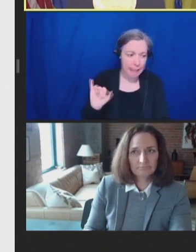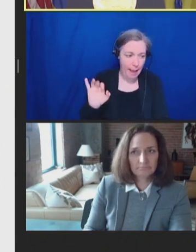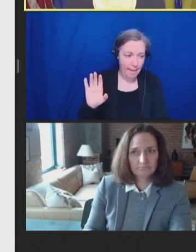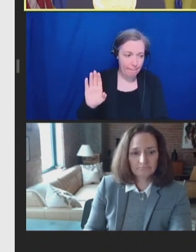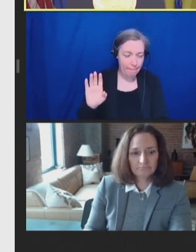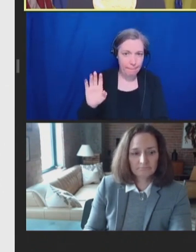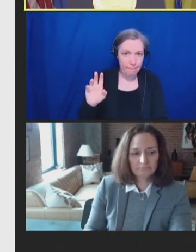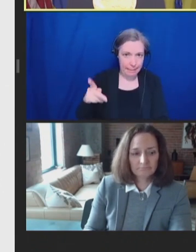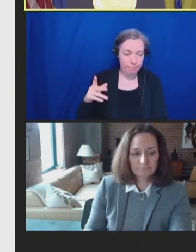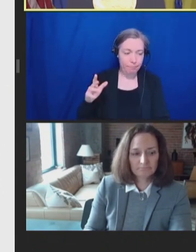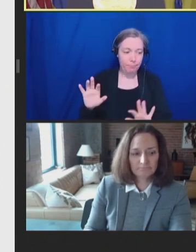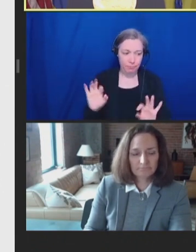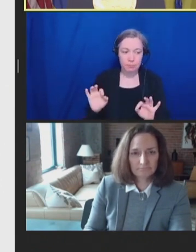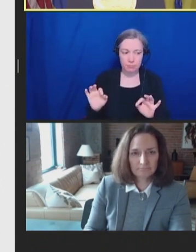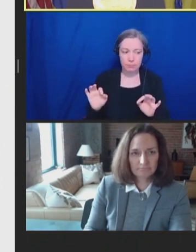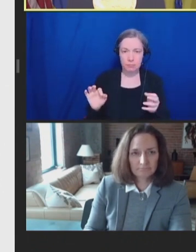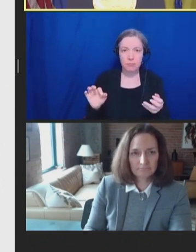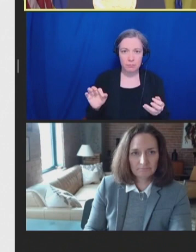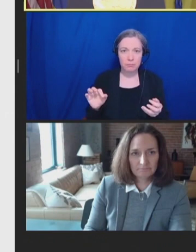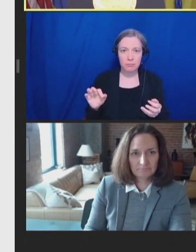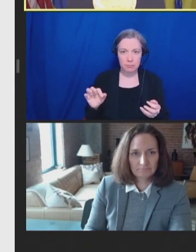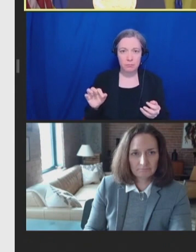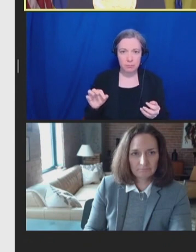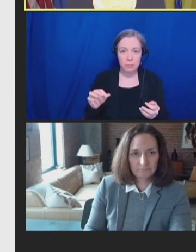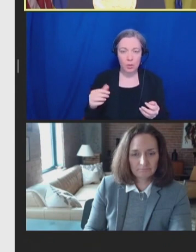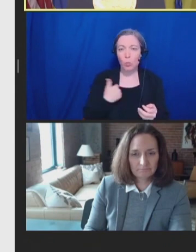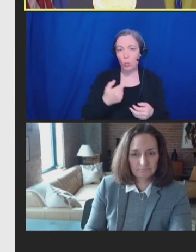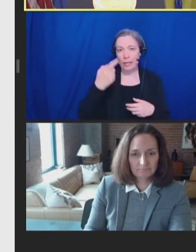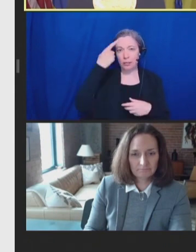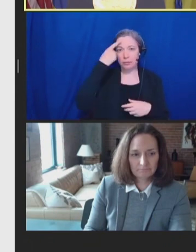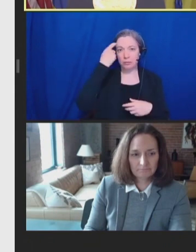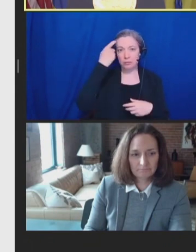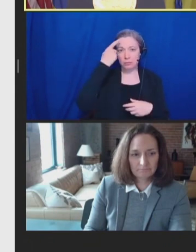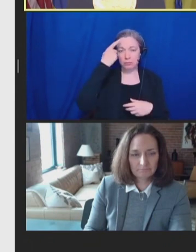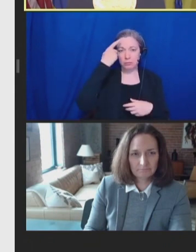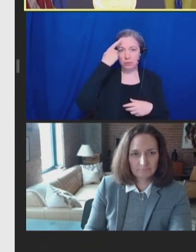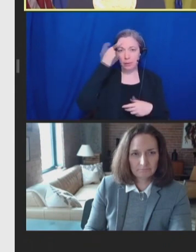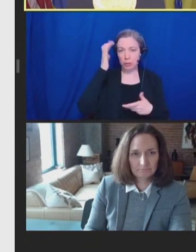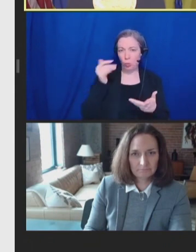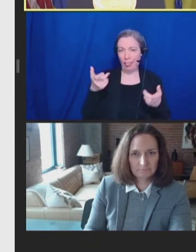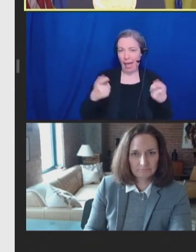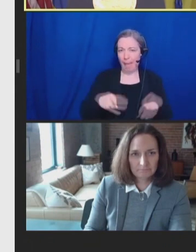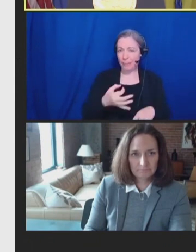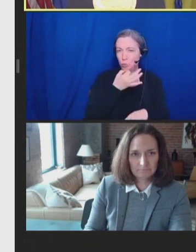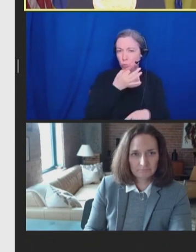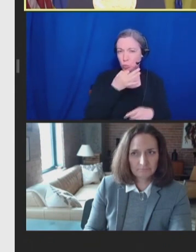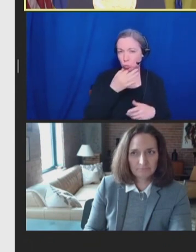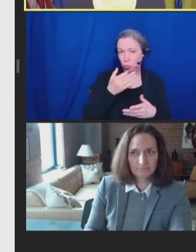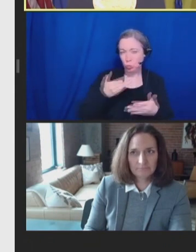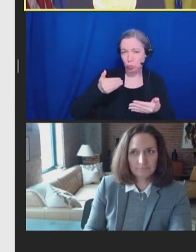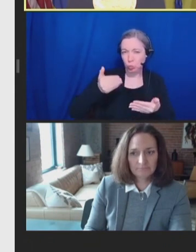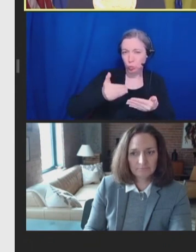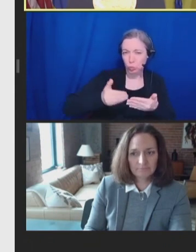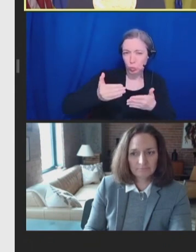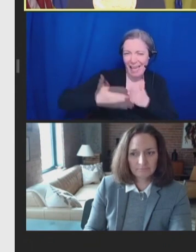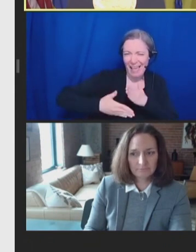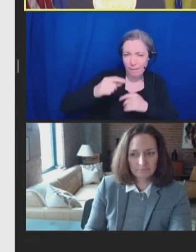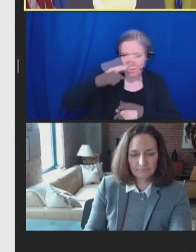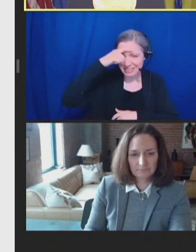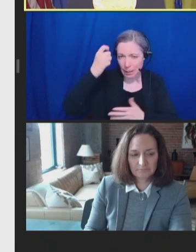And we anticipate that this is going to happen towards the end of the summer to early fall. And